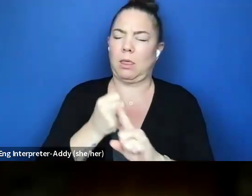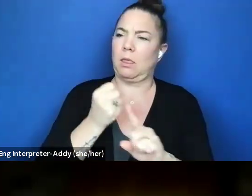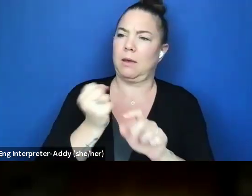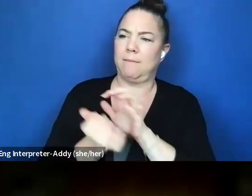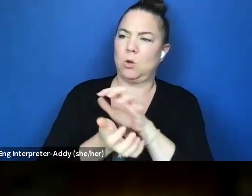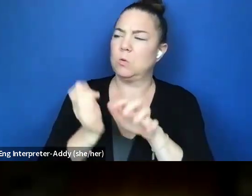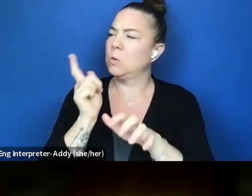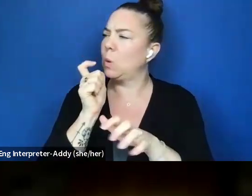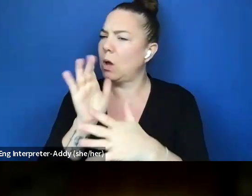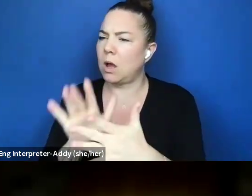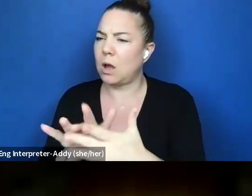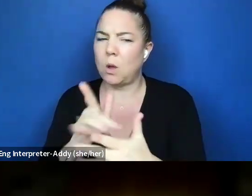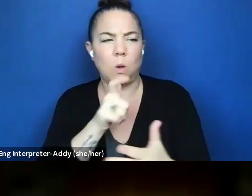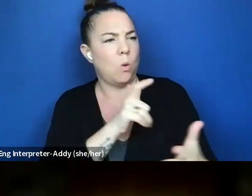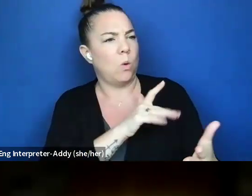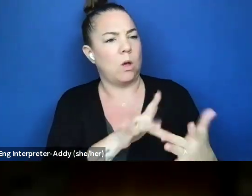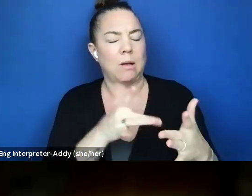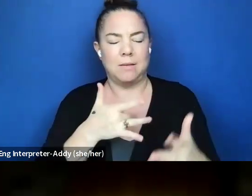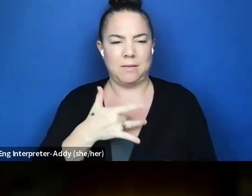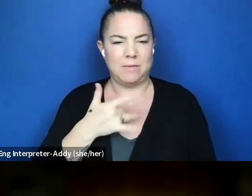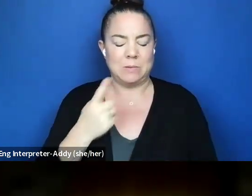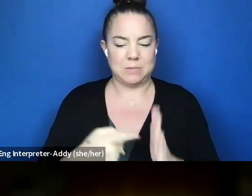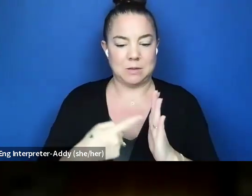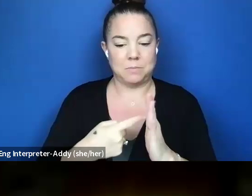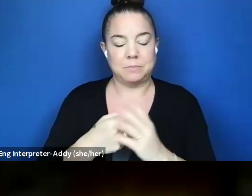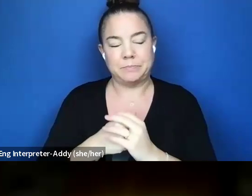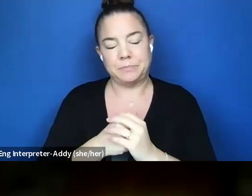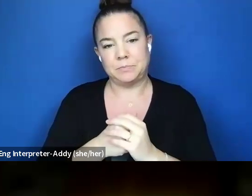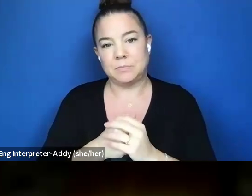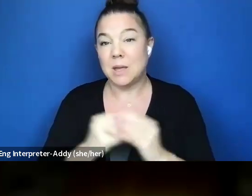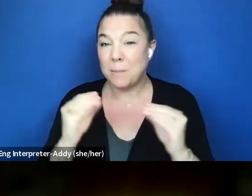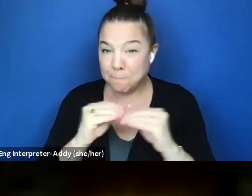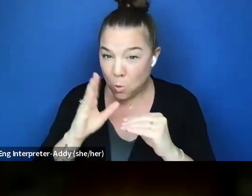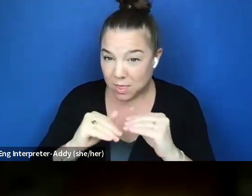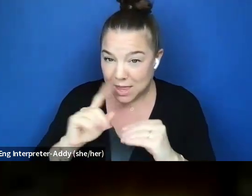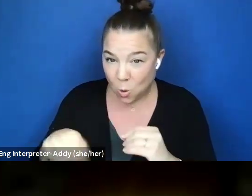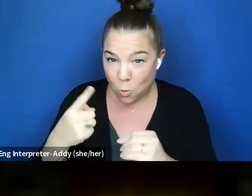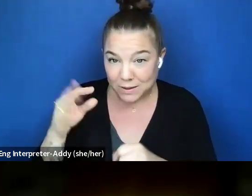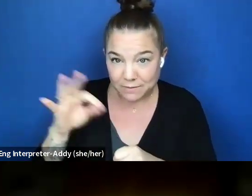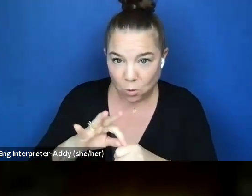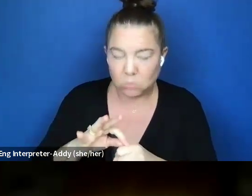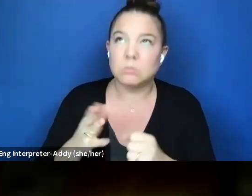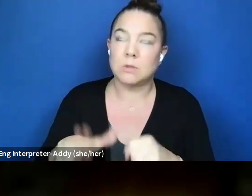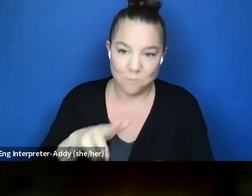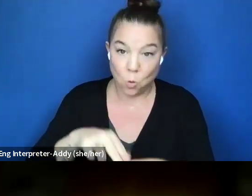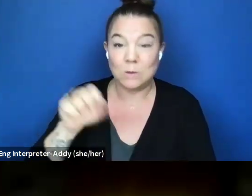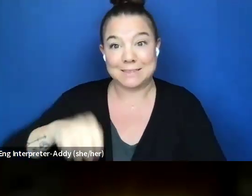Brooke Wilson (she/her): And I always say Brooke Wilson (she/her): it's more than just voting. Yes, you yes, vote like. Brooke Wilson (she/her): please vote.